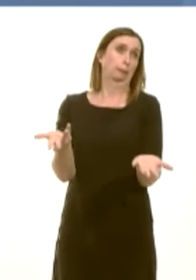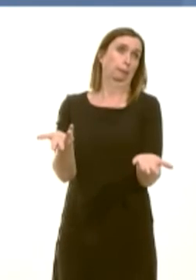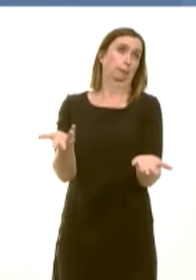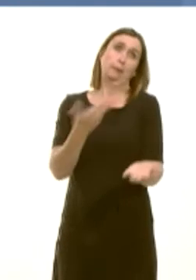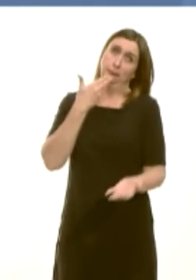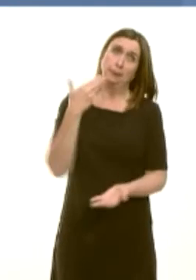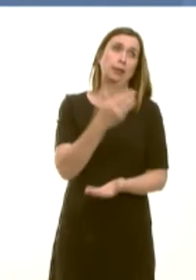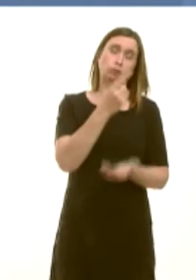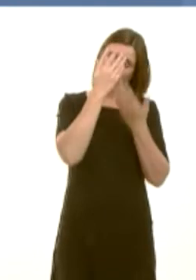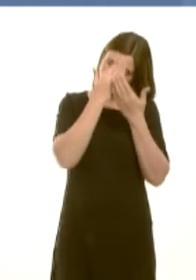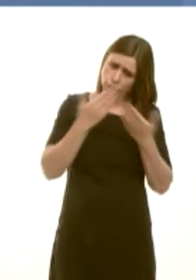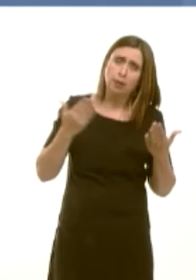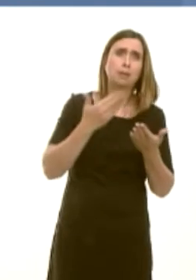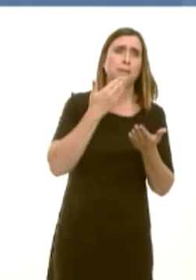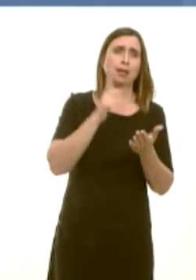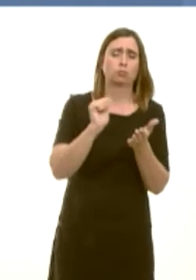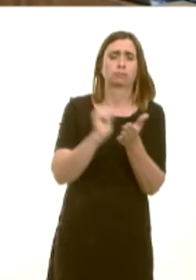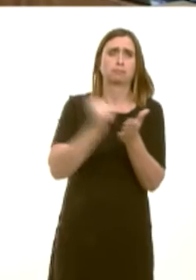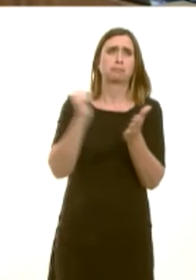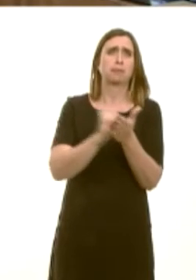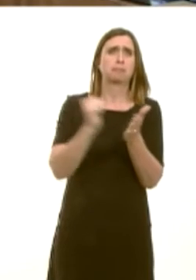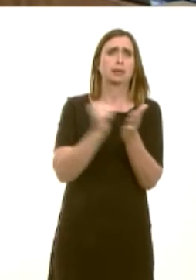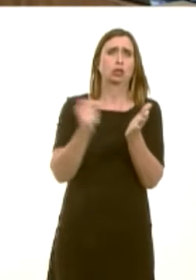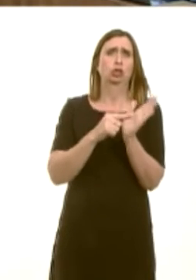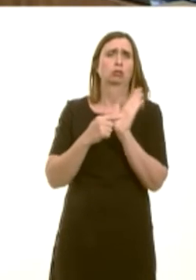please, and publish the findings of the closure trial immediately?